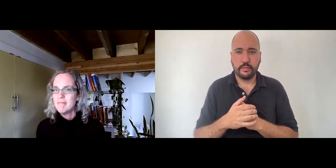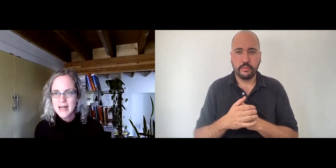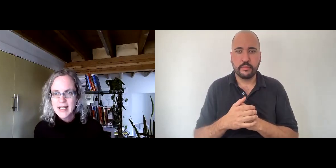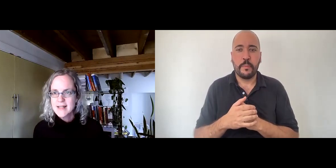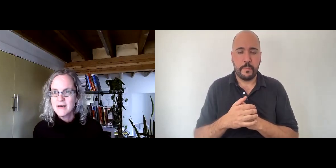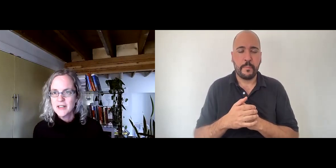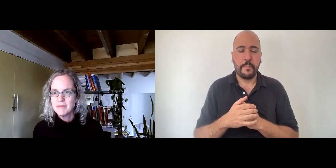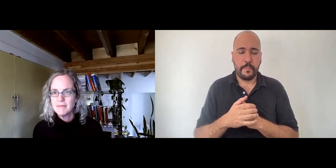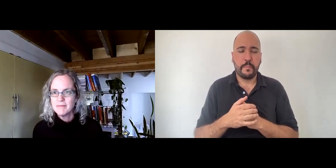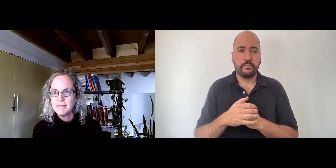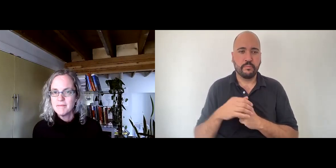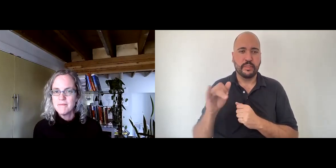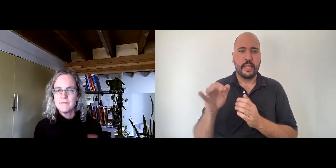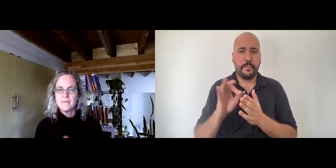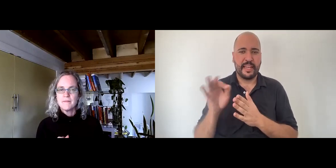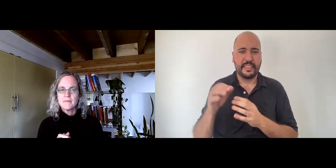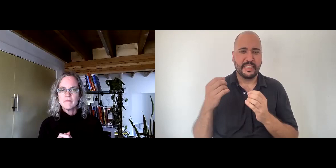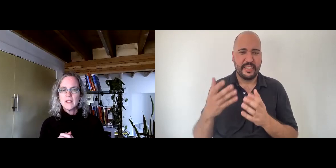Medicaid's a given.